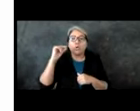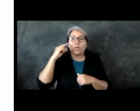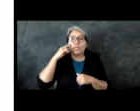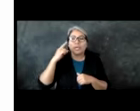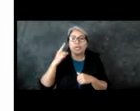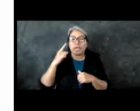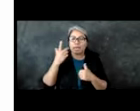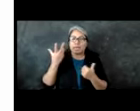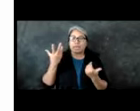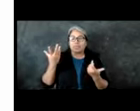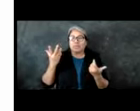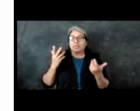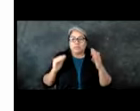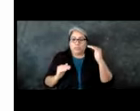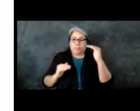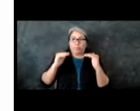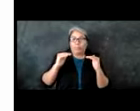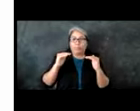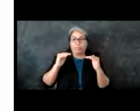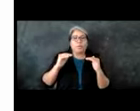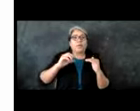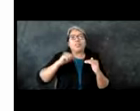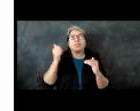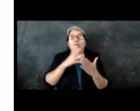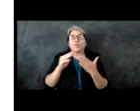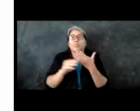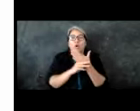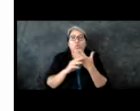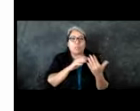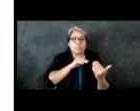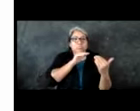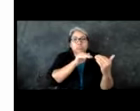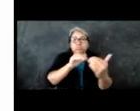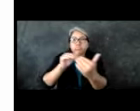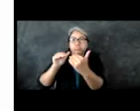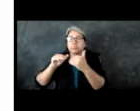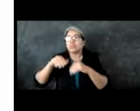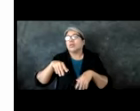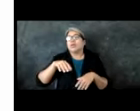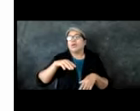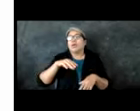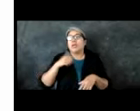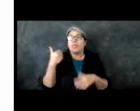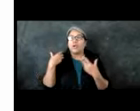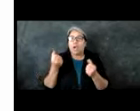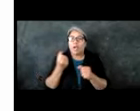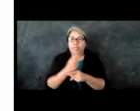were also a part of this push to reform this program and I think it increases